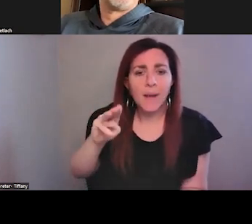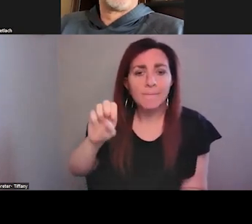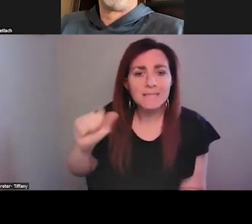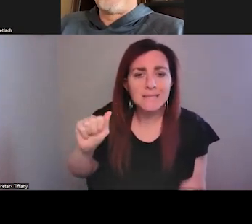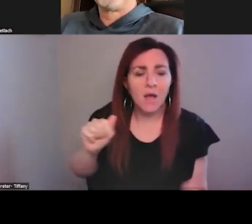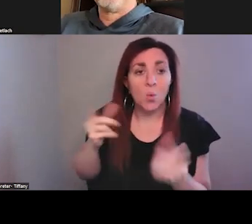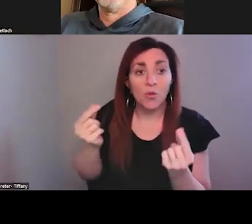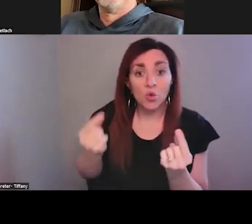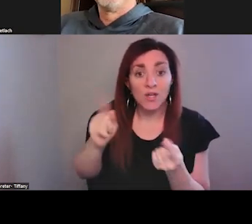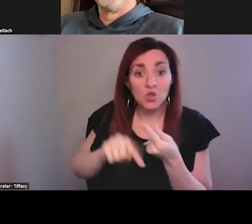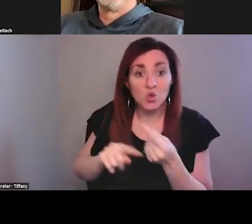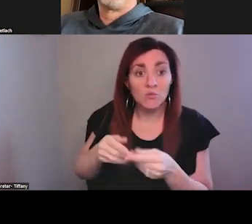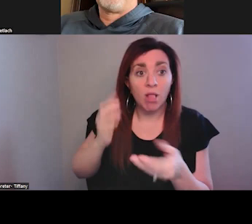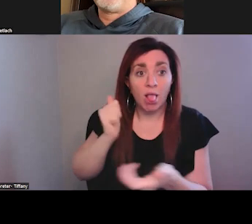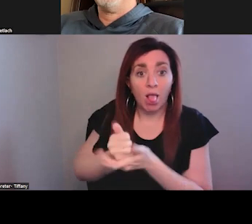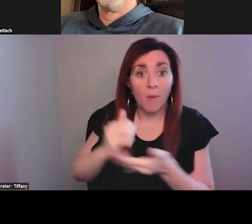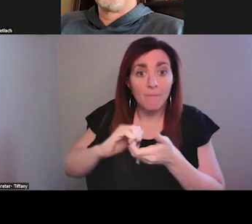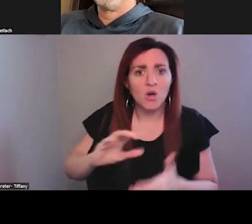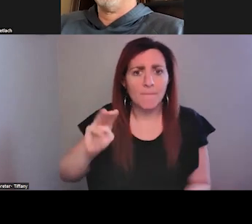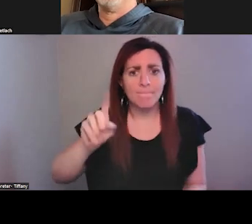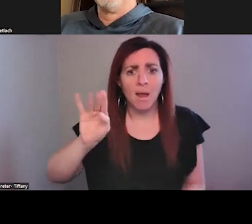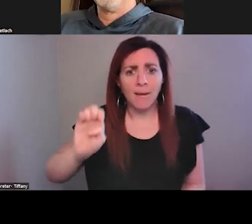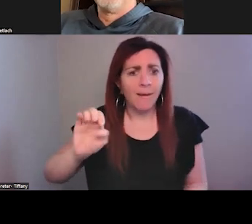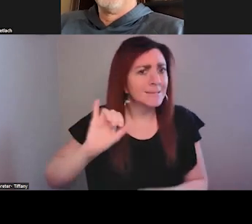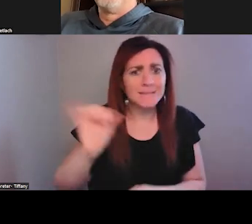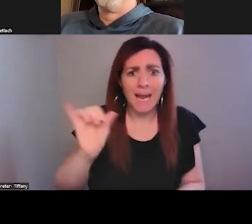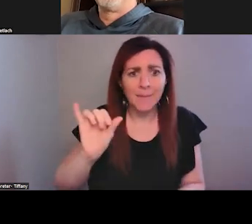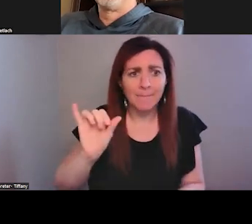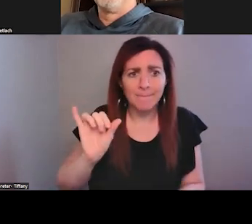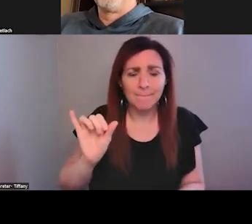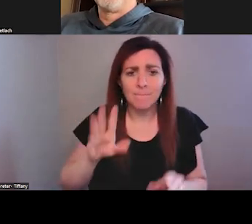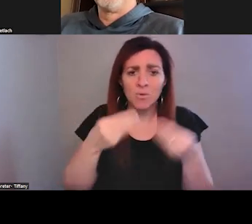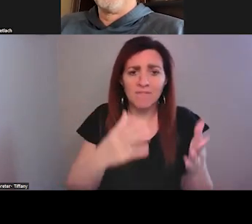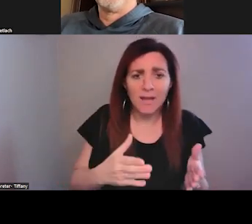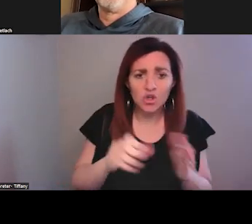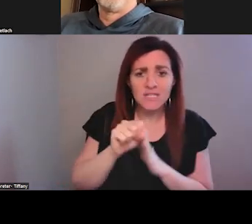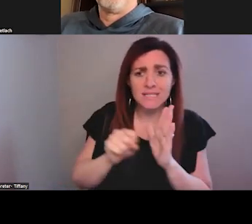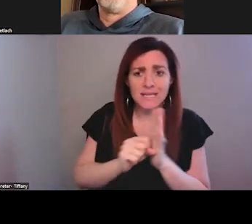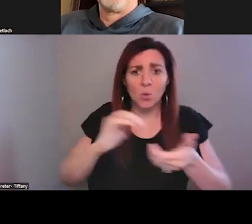IN THAT CAPACITY TO BRING IN LAW ENFORCEMENT, PROVIDERS -- WE ARE